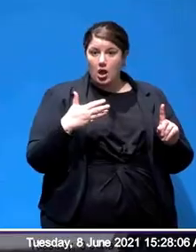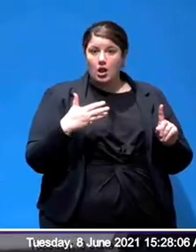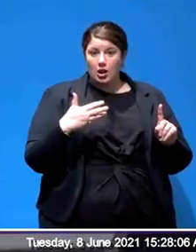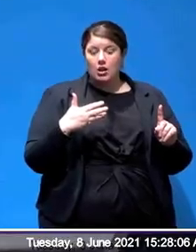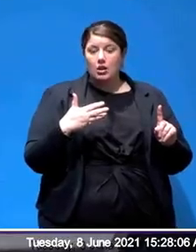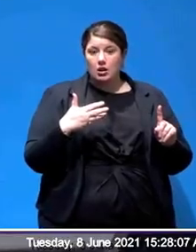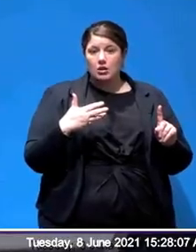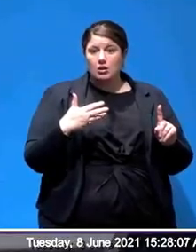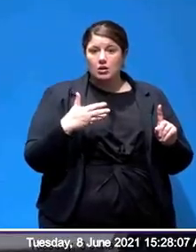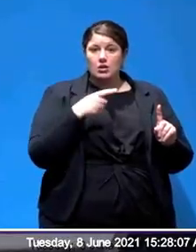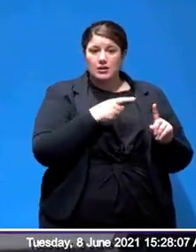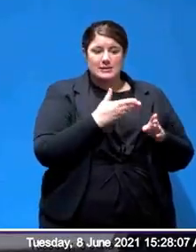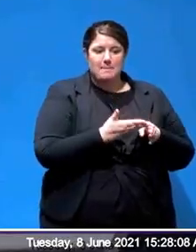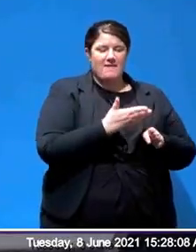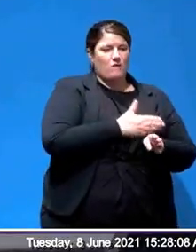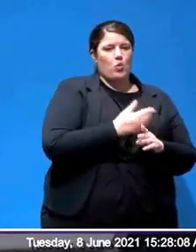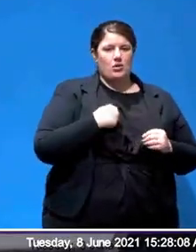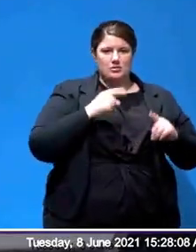predates my coming into the service.